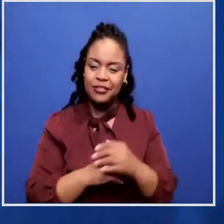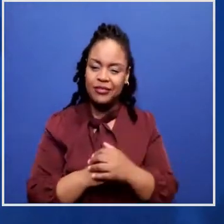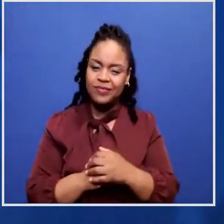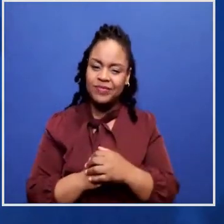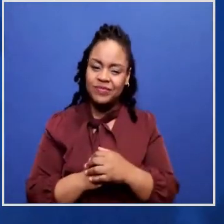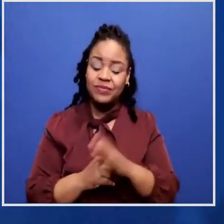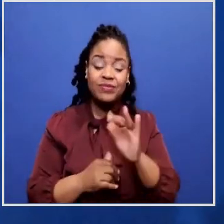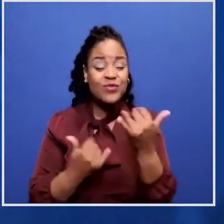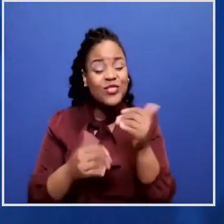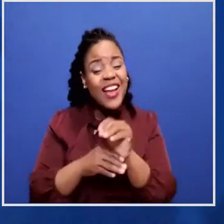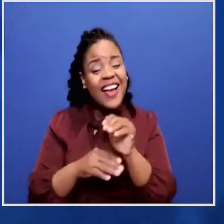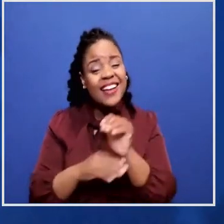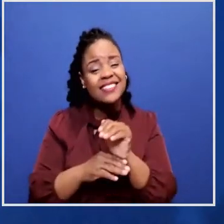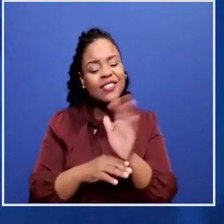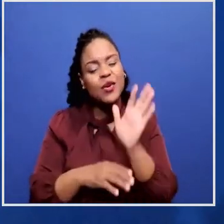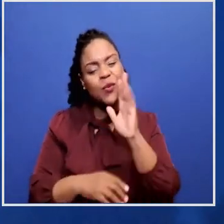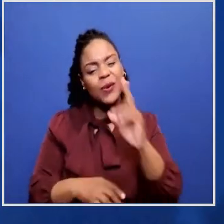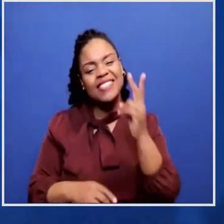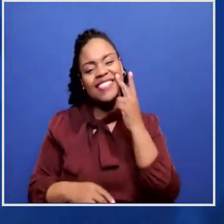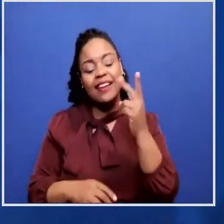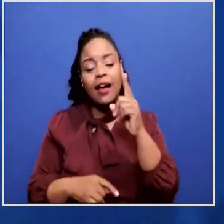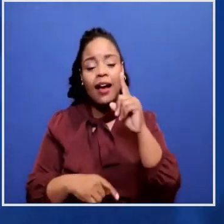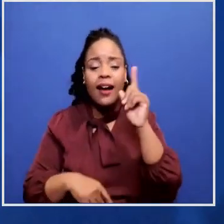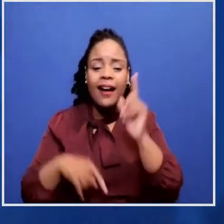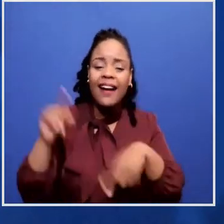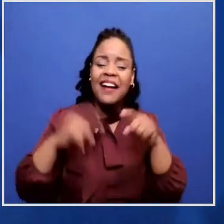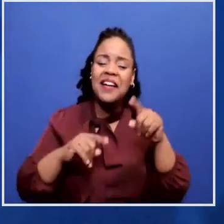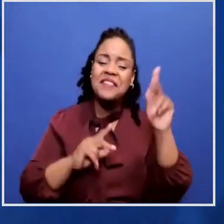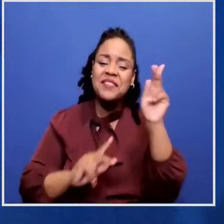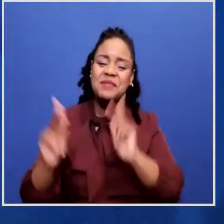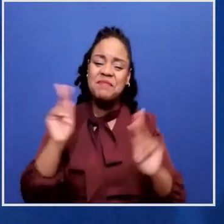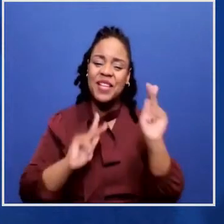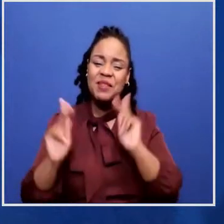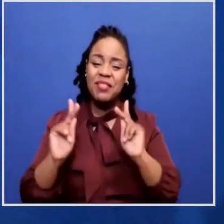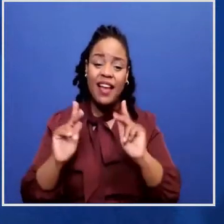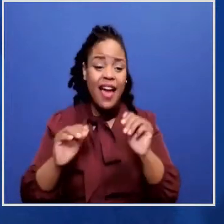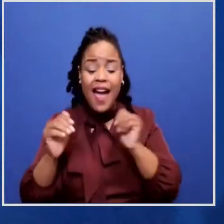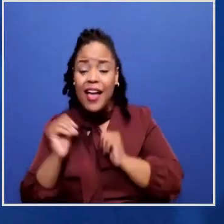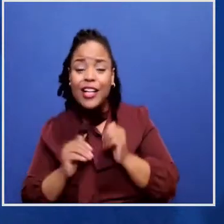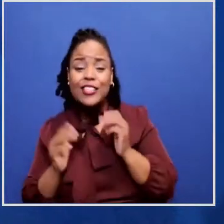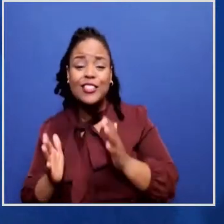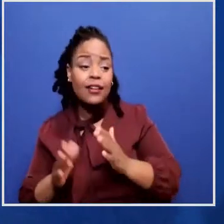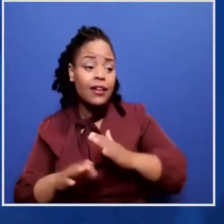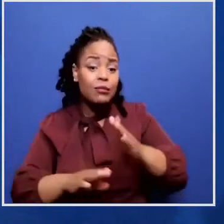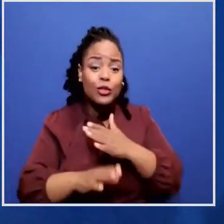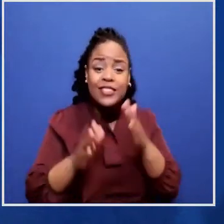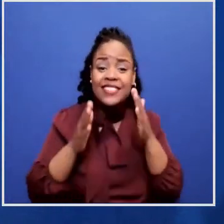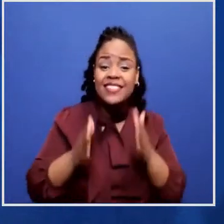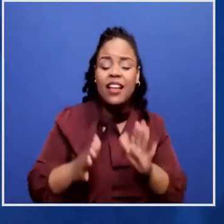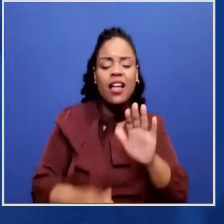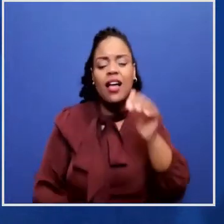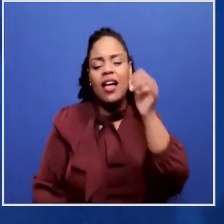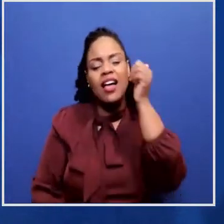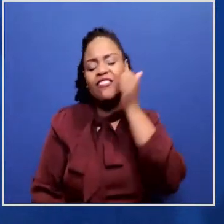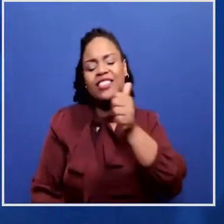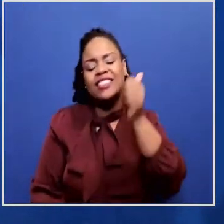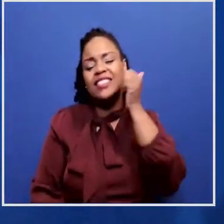HEAR FROM A DIVERSE, DYNAMIC